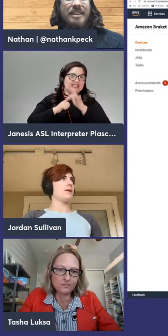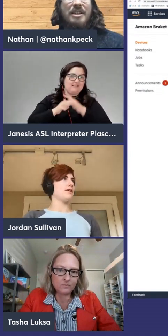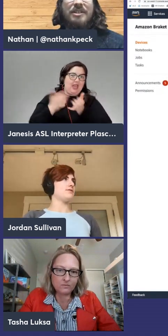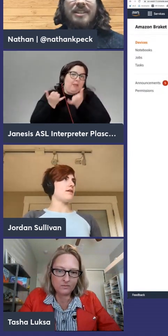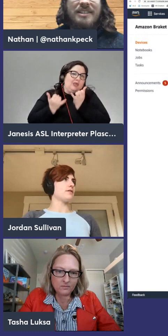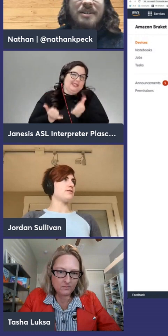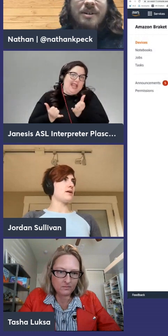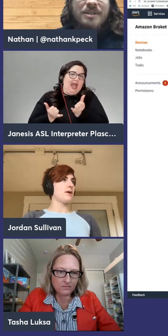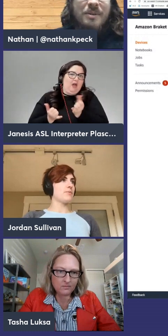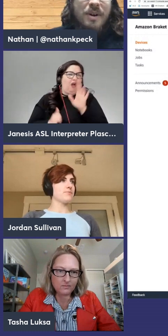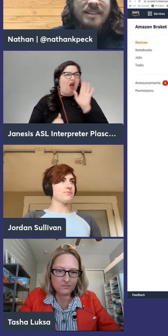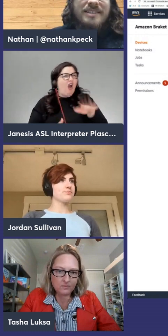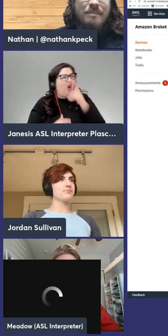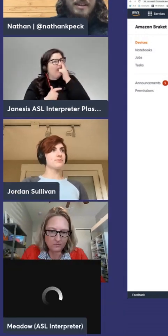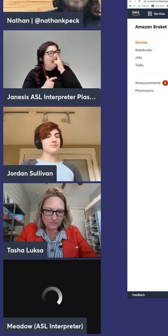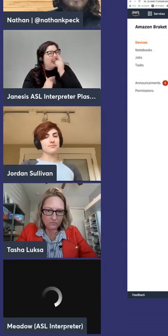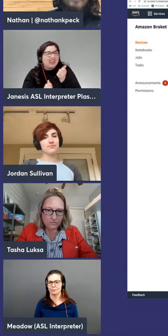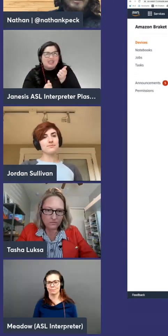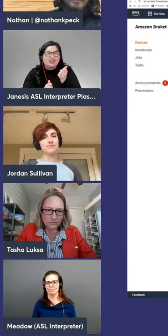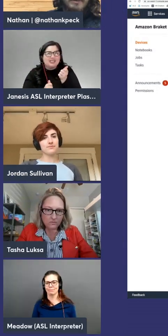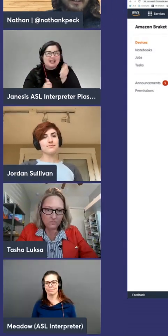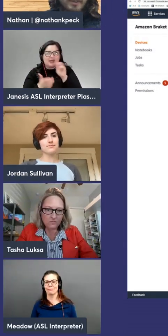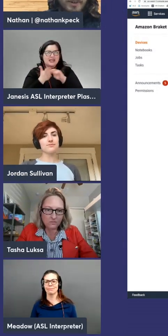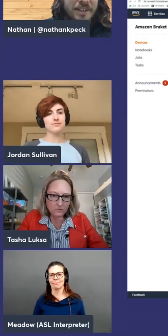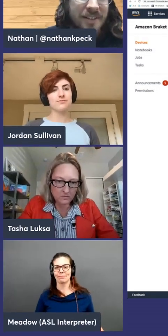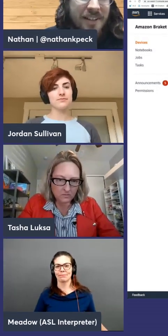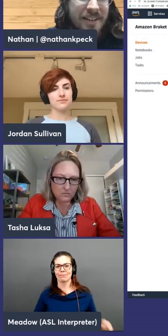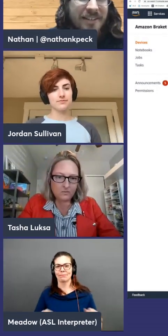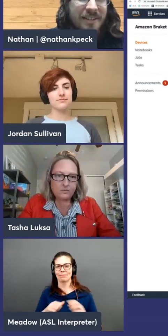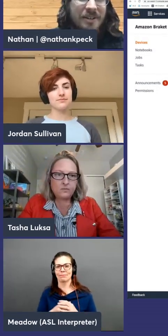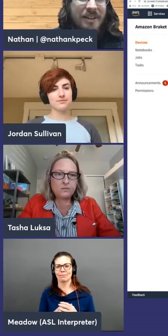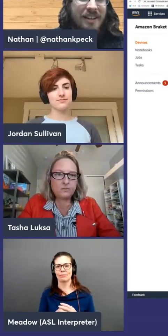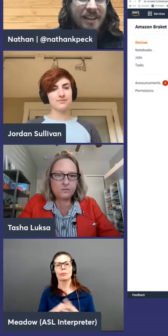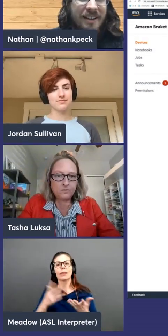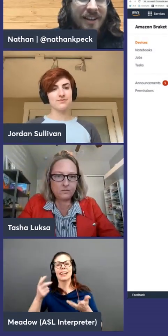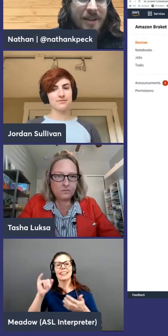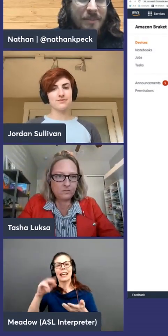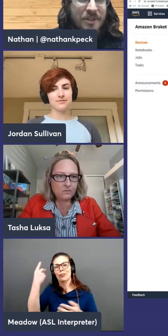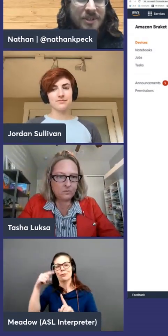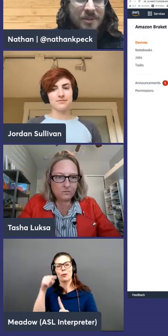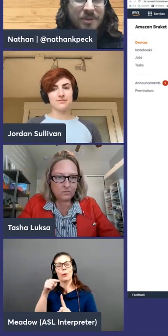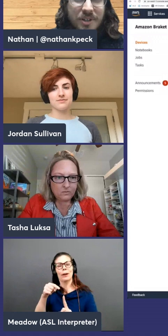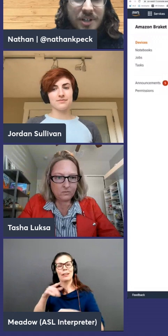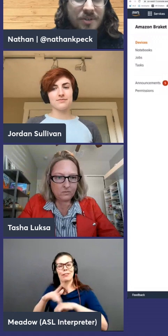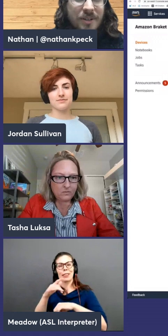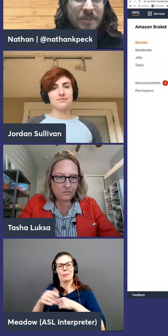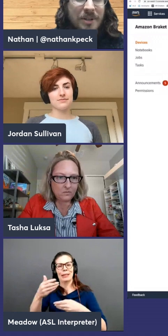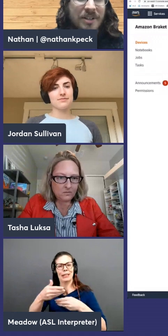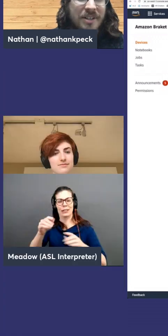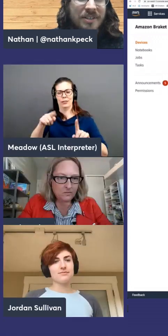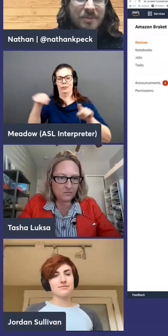So I'm gonna leave that for- - Interesting, so what does it mean for availability window? Like, you know, I'm used to traditional computers,